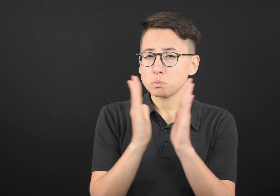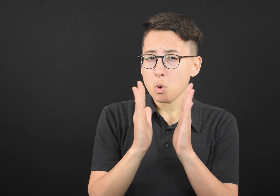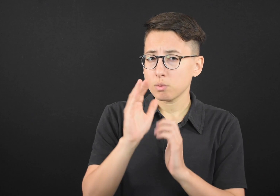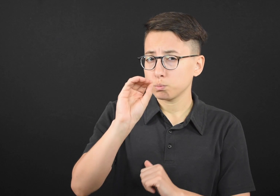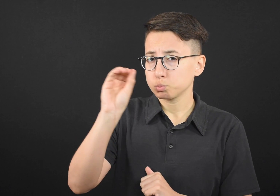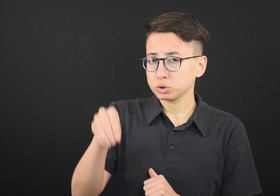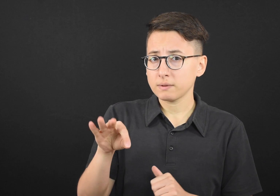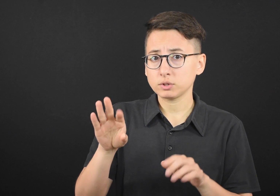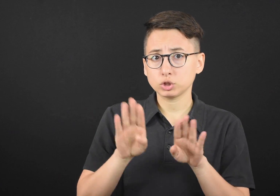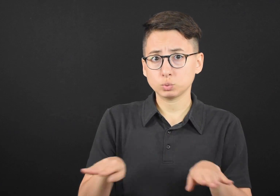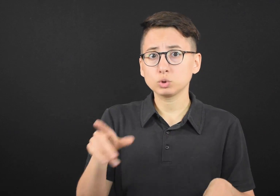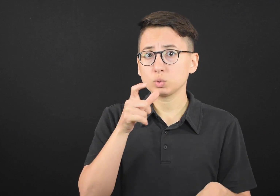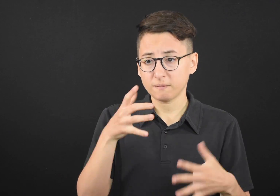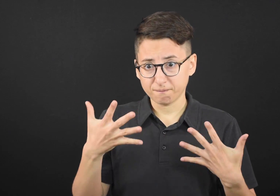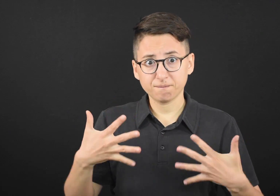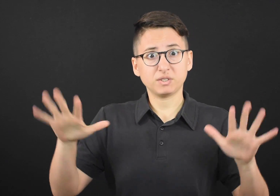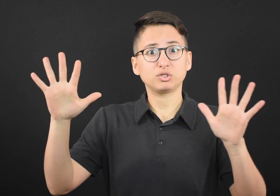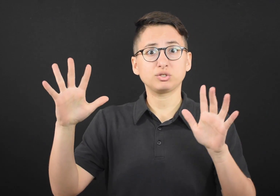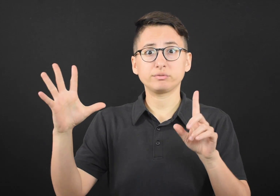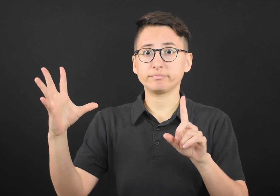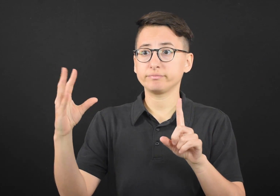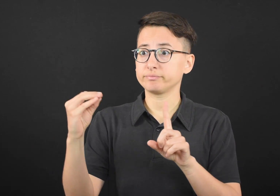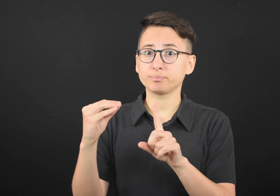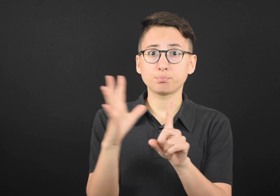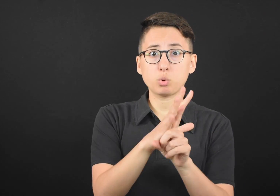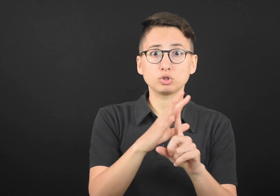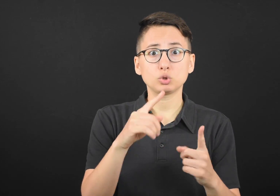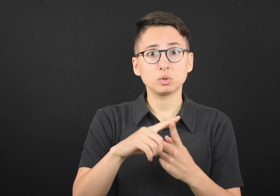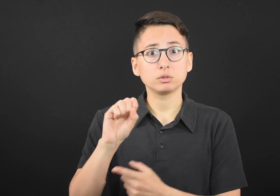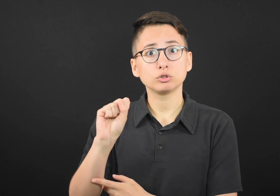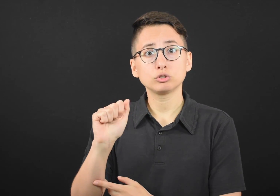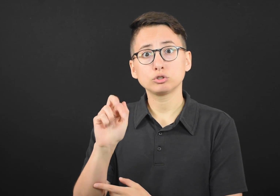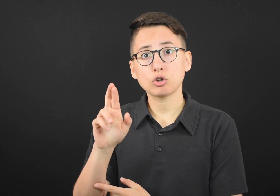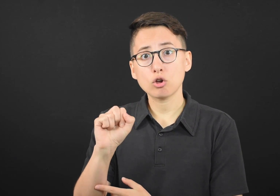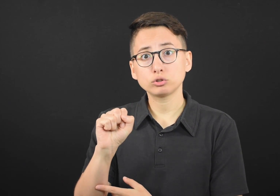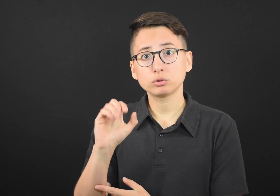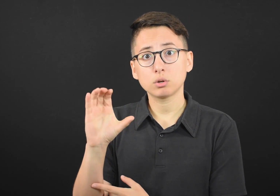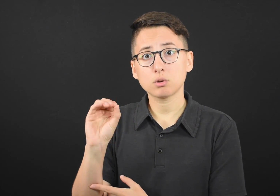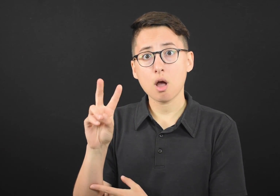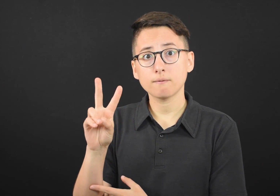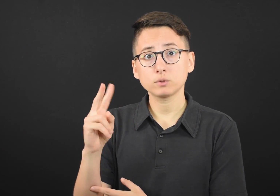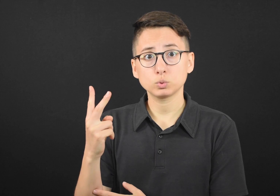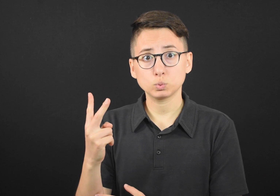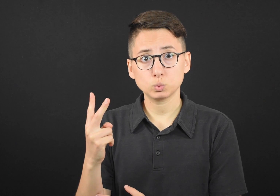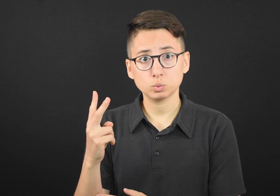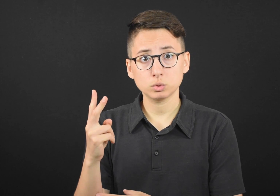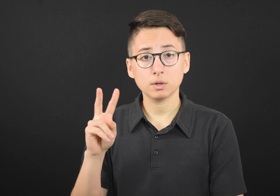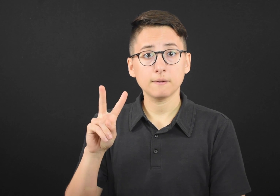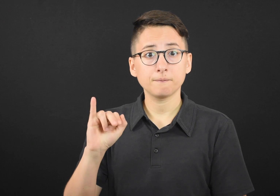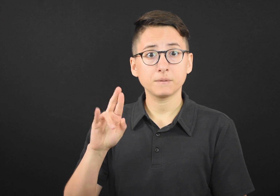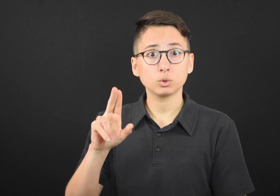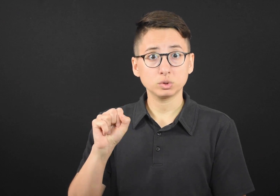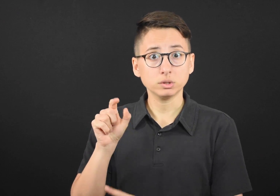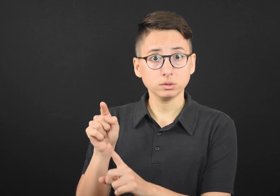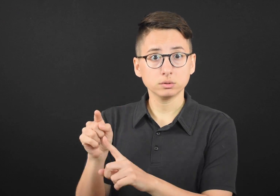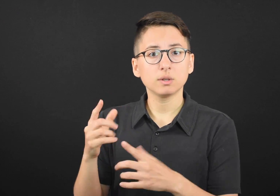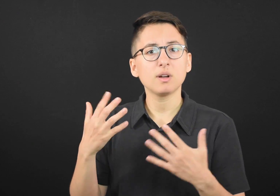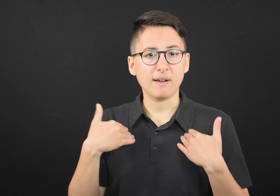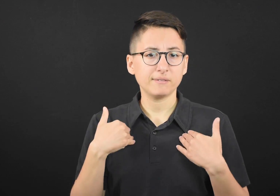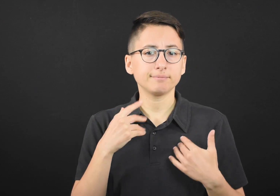A small percentage of children who are exposed to the SARS-CoV-2 virus, the virus that causes COVID,